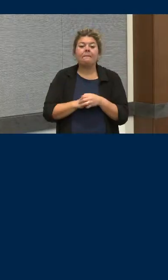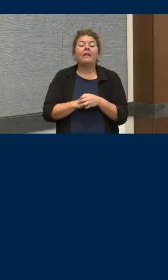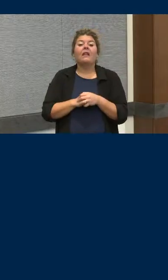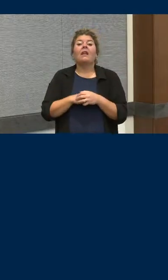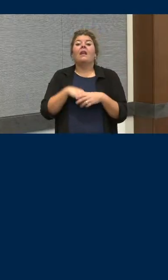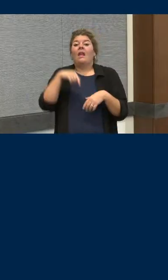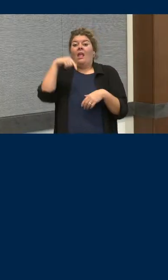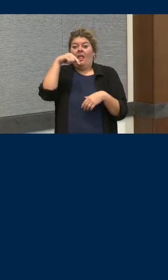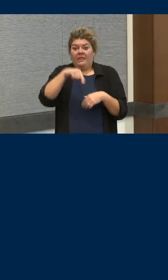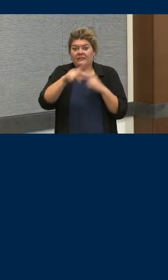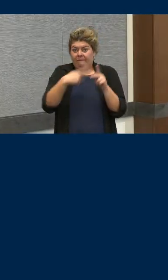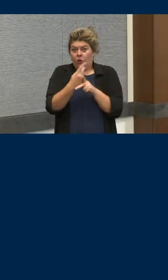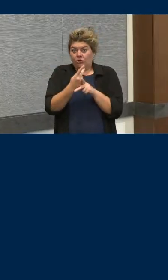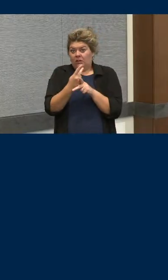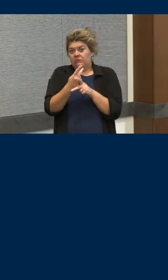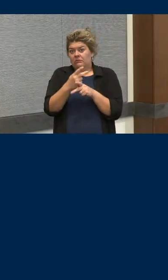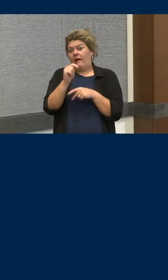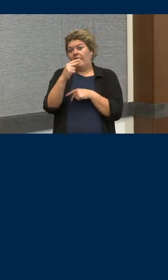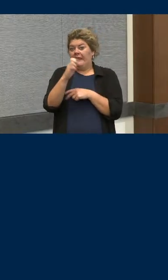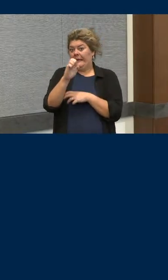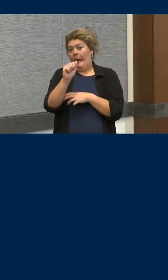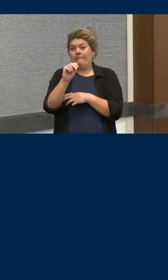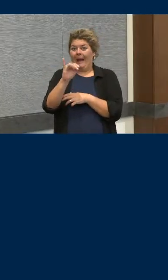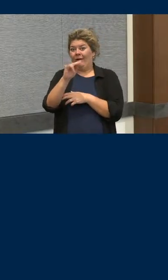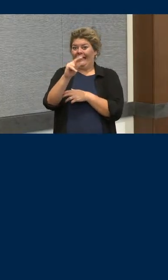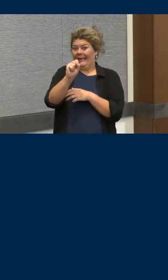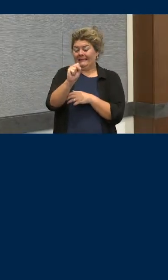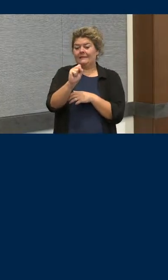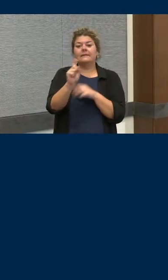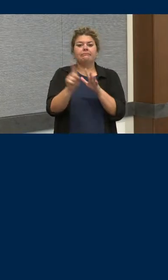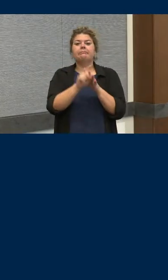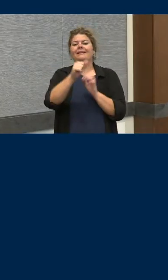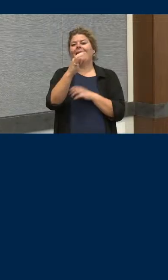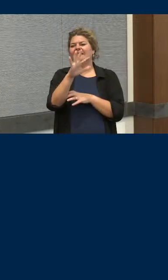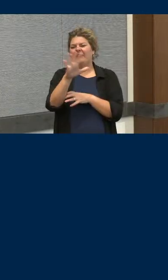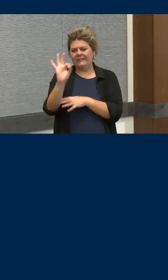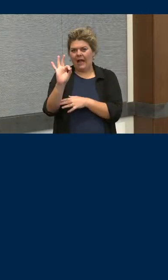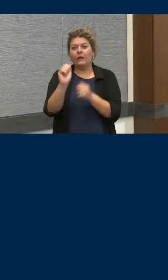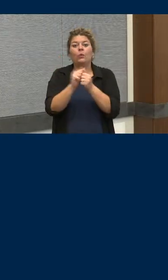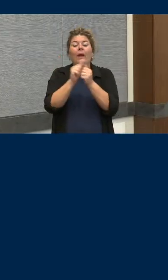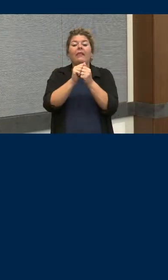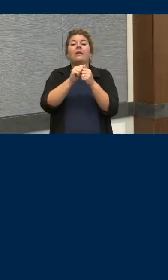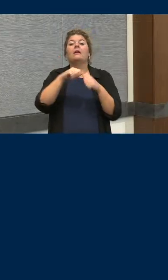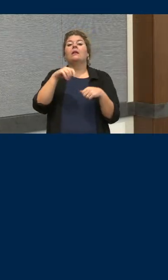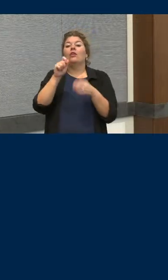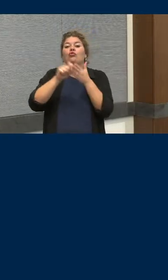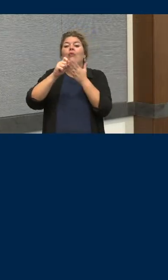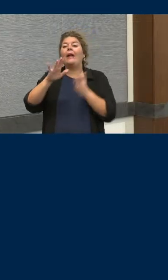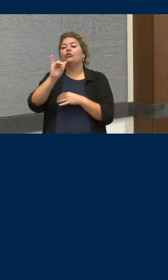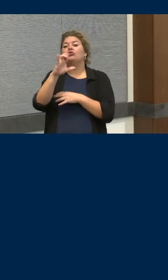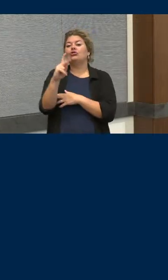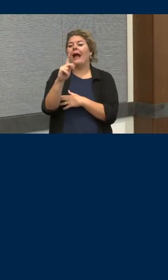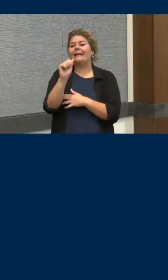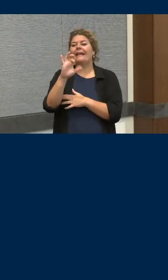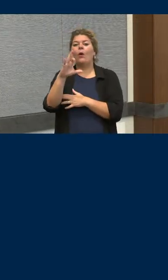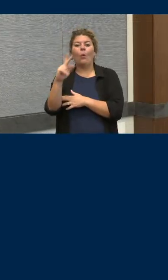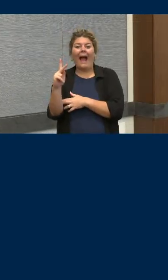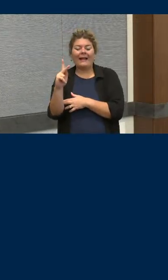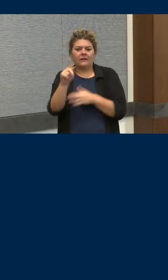with a foreword by Beat writer,